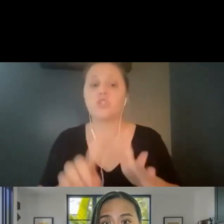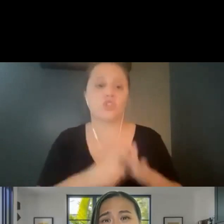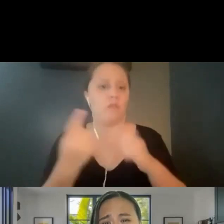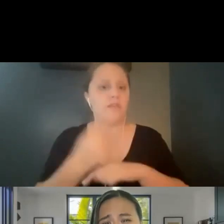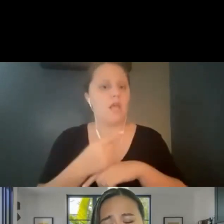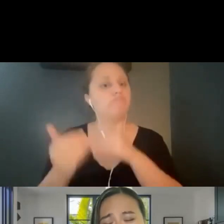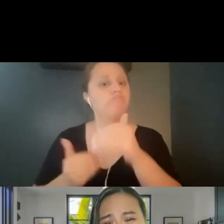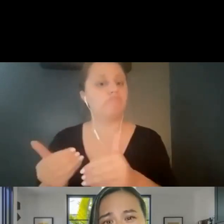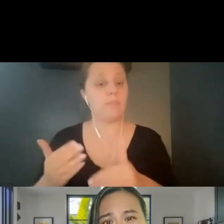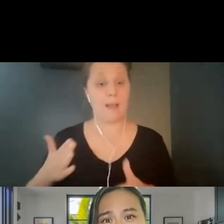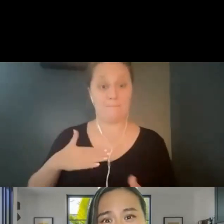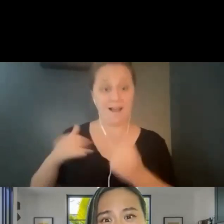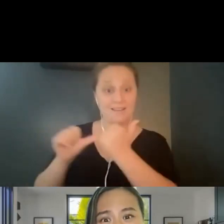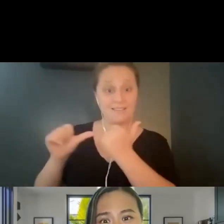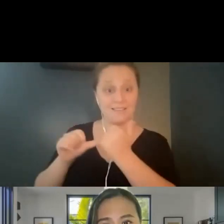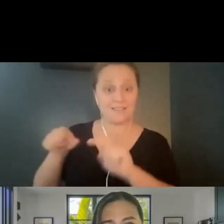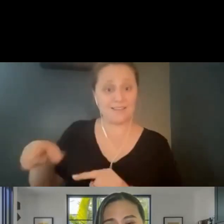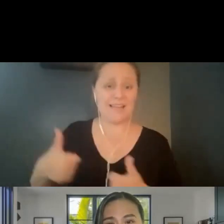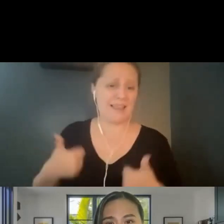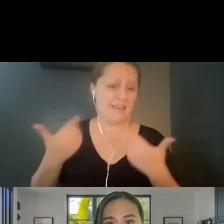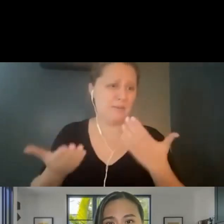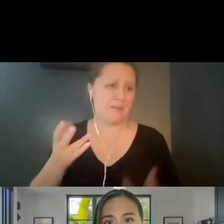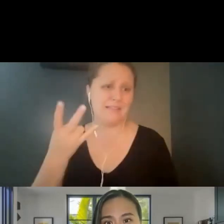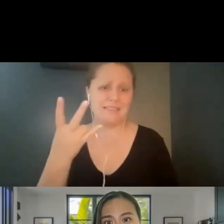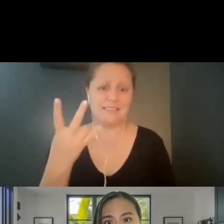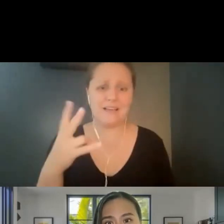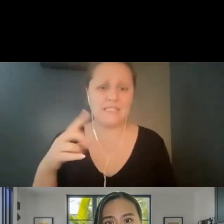my assistant who only lived about 17 miles, I think, from the office.